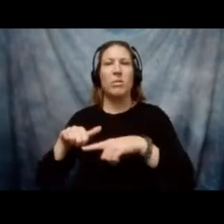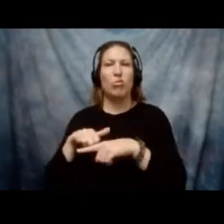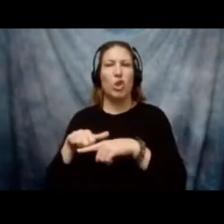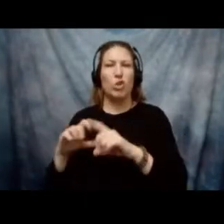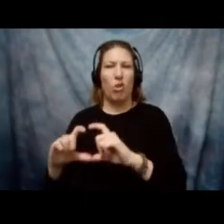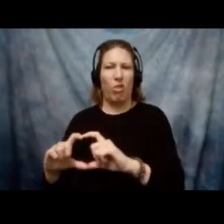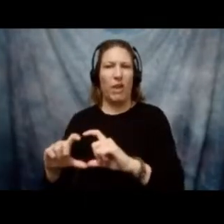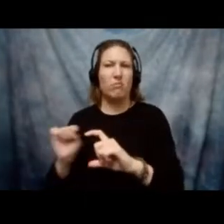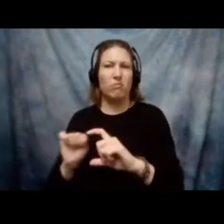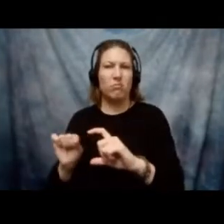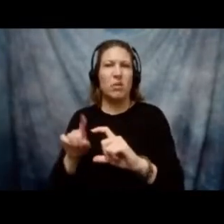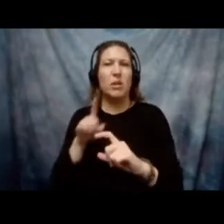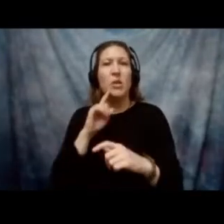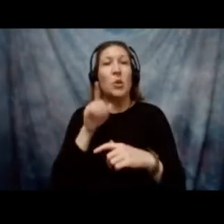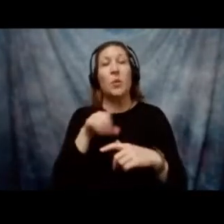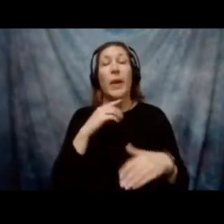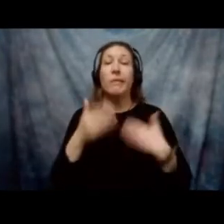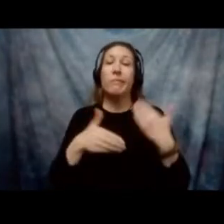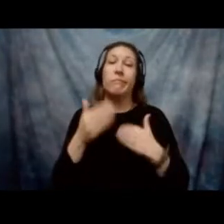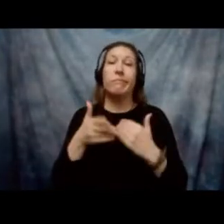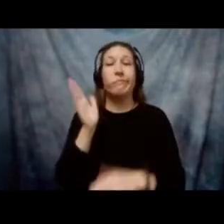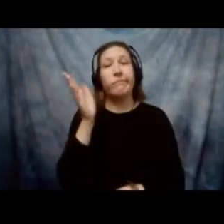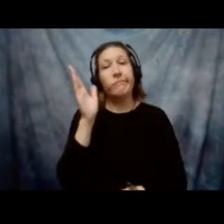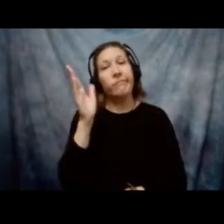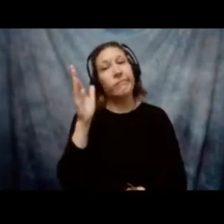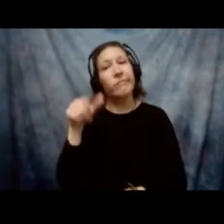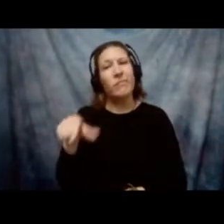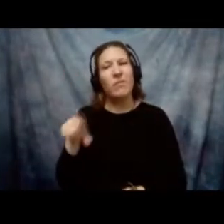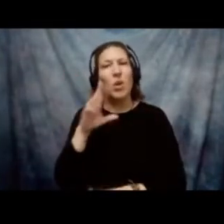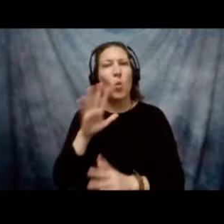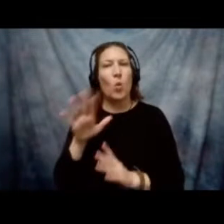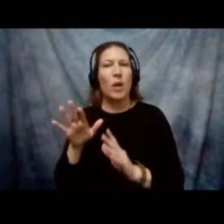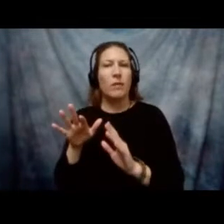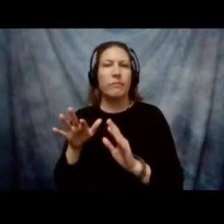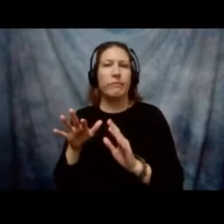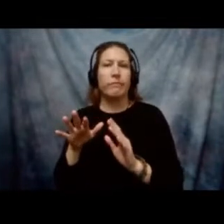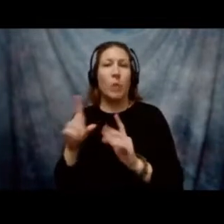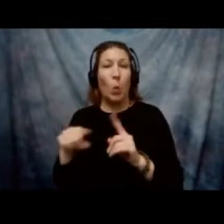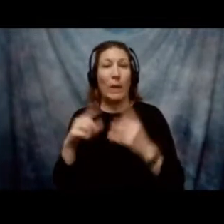and then it will give you a report in whatever language i believe you're using at that time